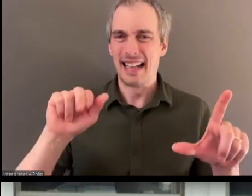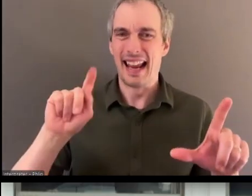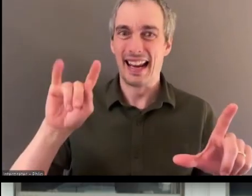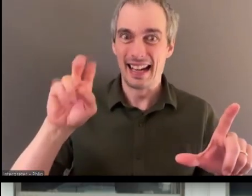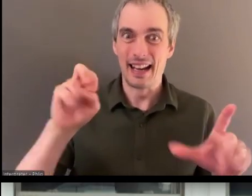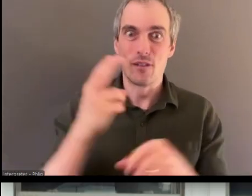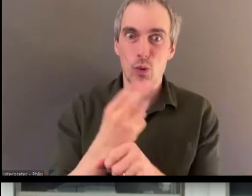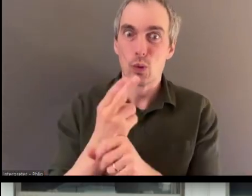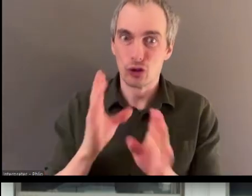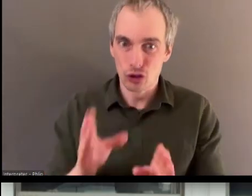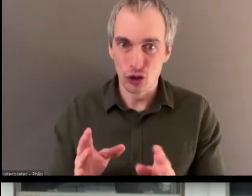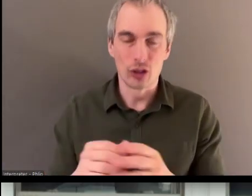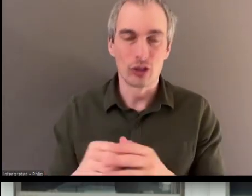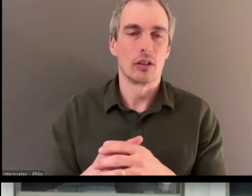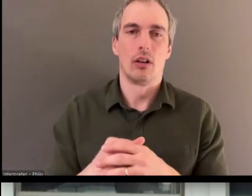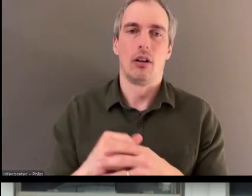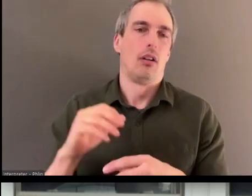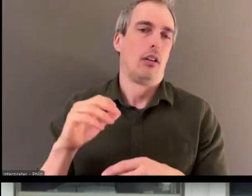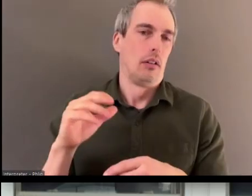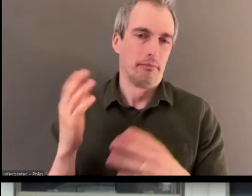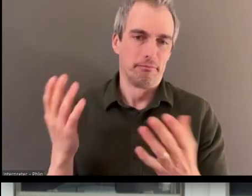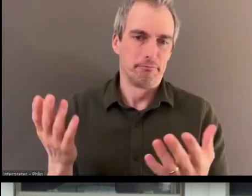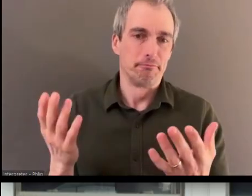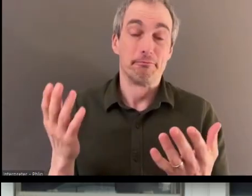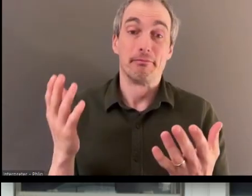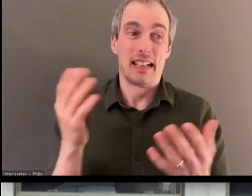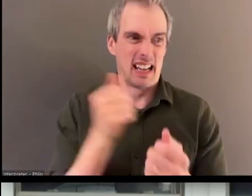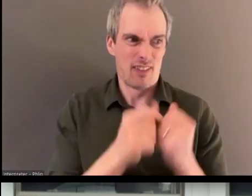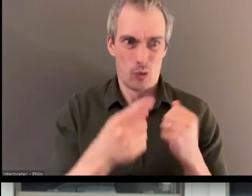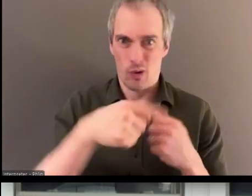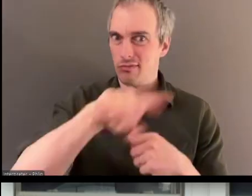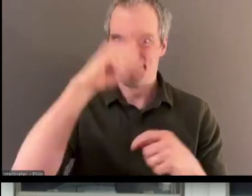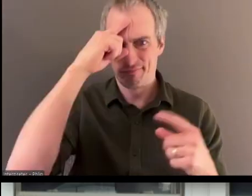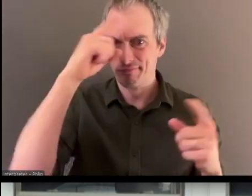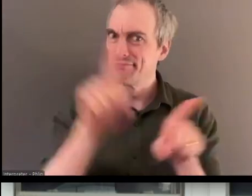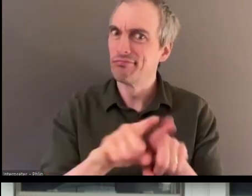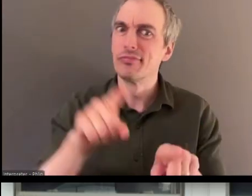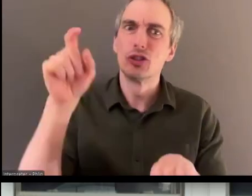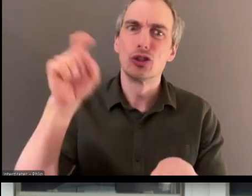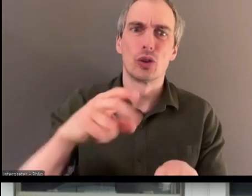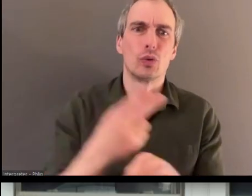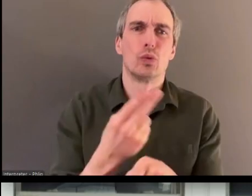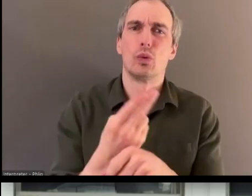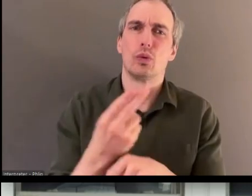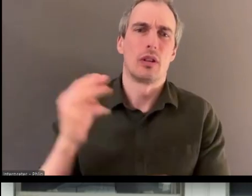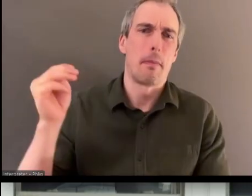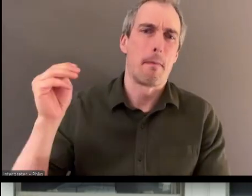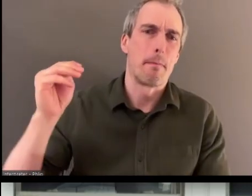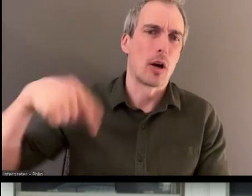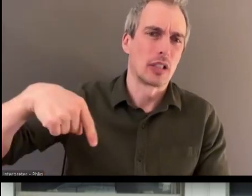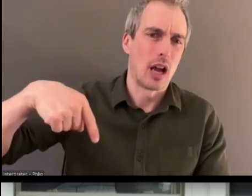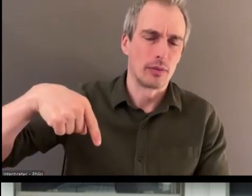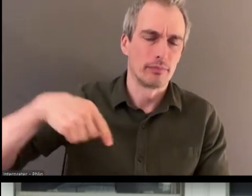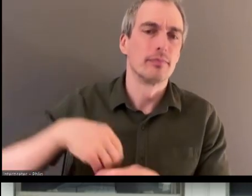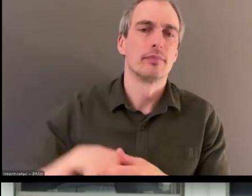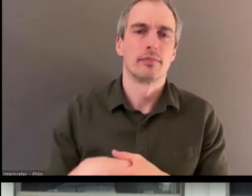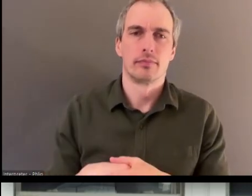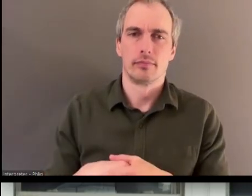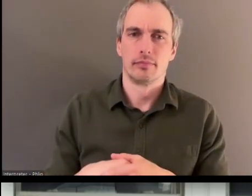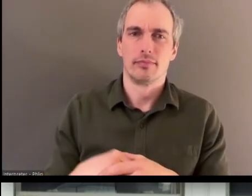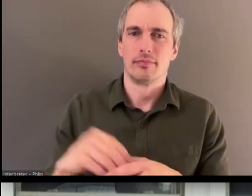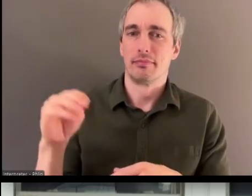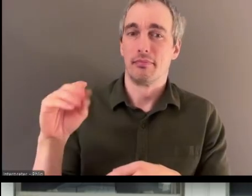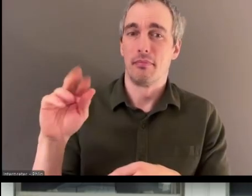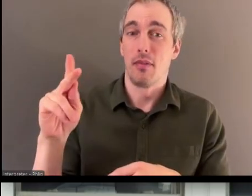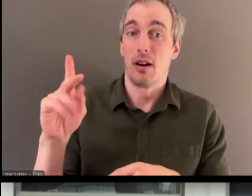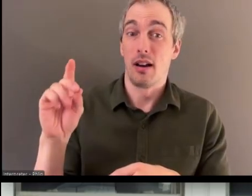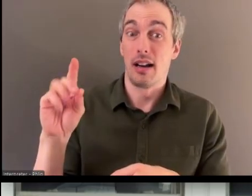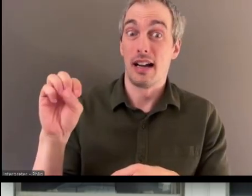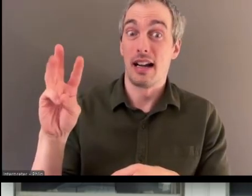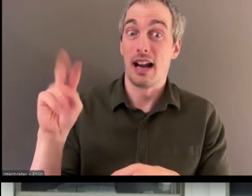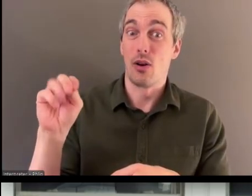So our solution went from turn a PDF into an accessible PDF to translate a PDF to